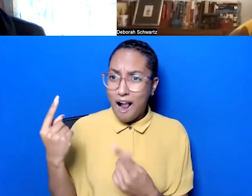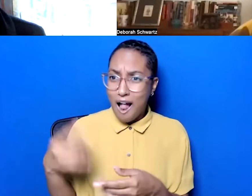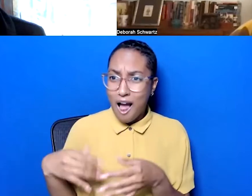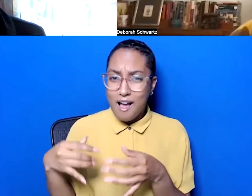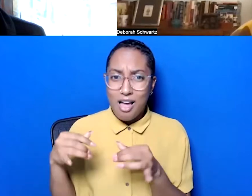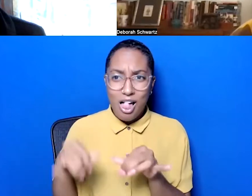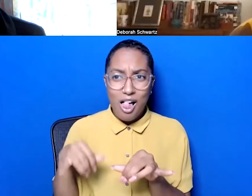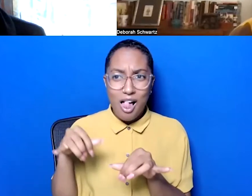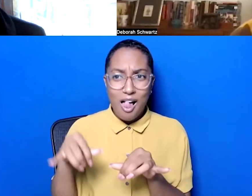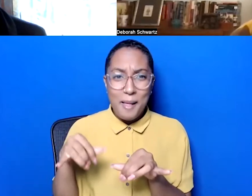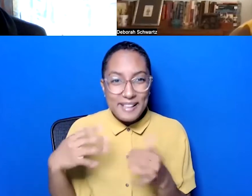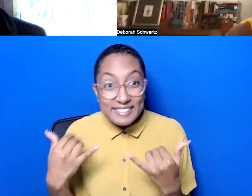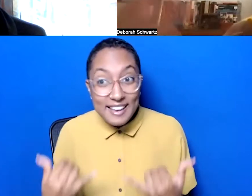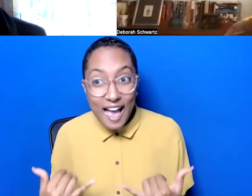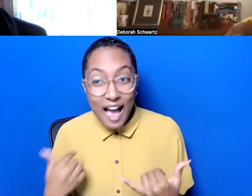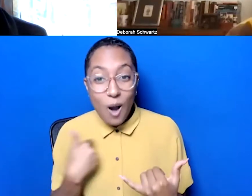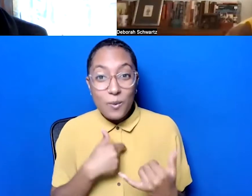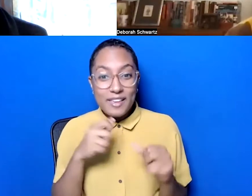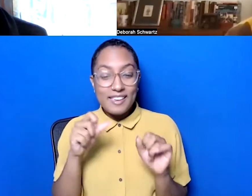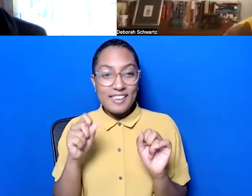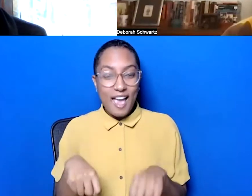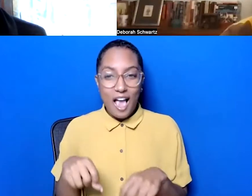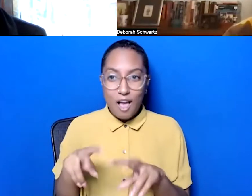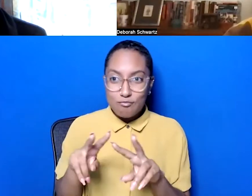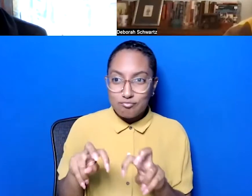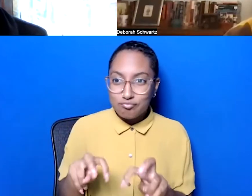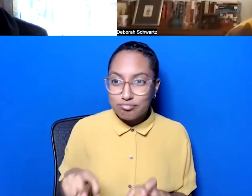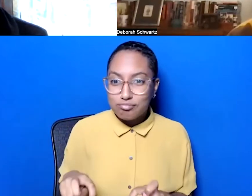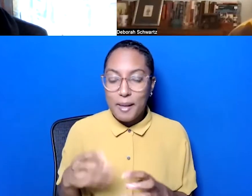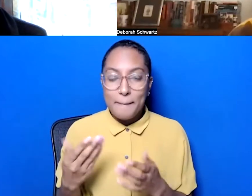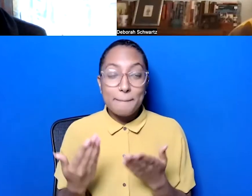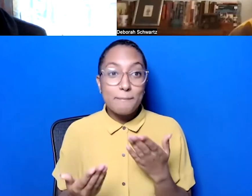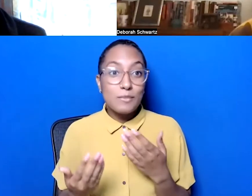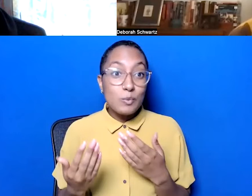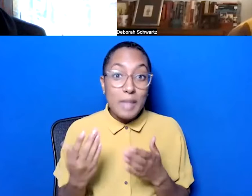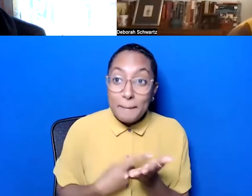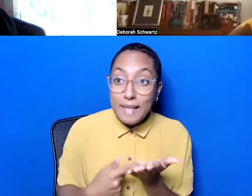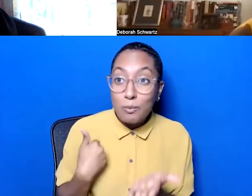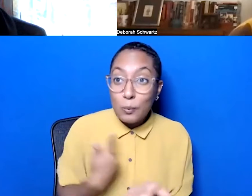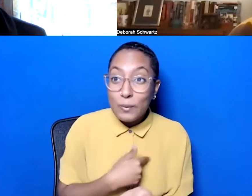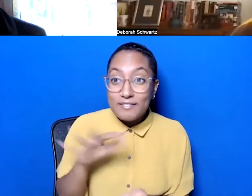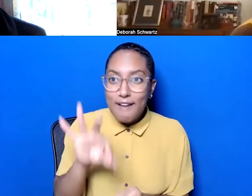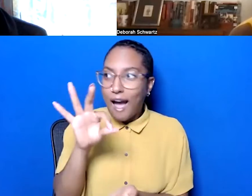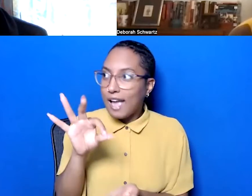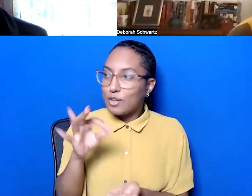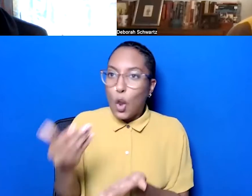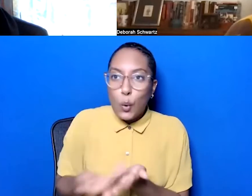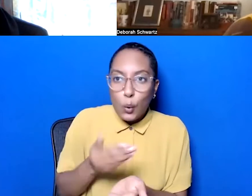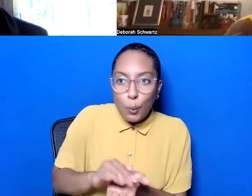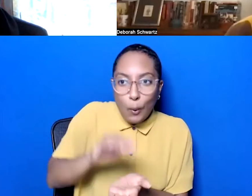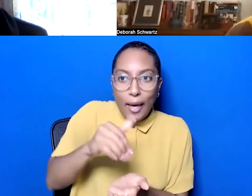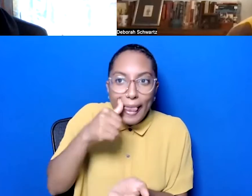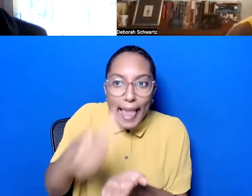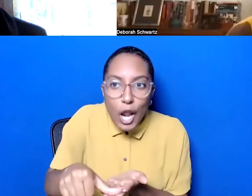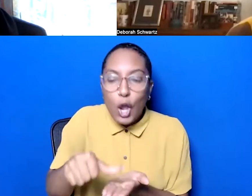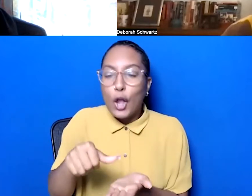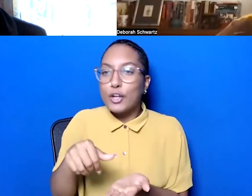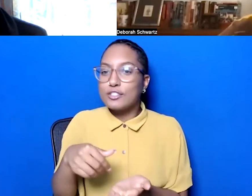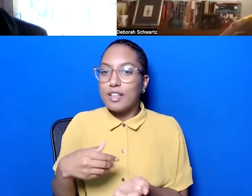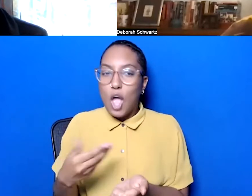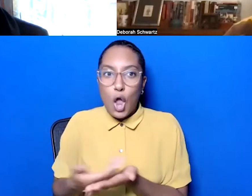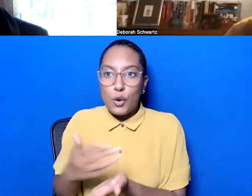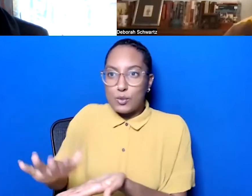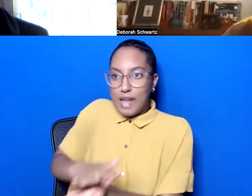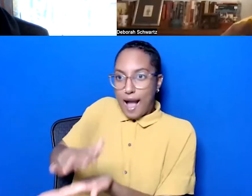take from, whether it's, you know, a new-found set of letters or, you know, a document from, from a general in a war